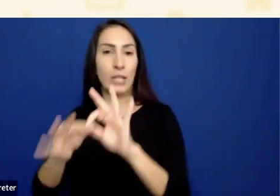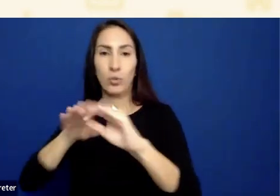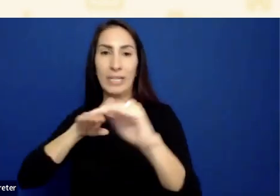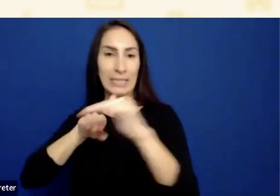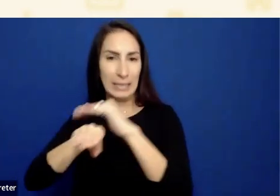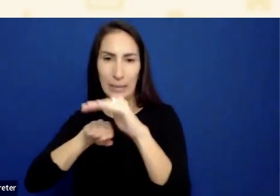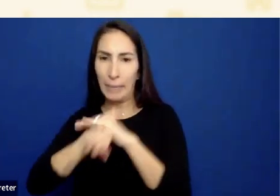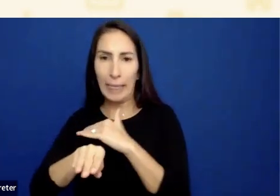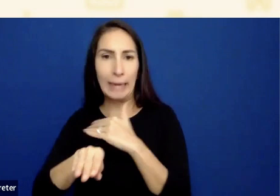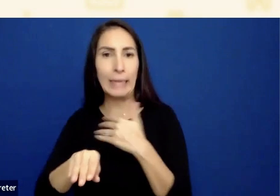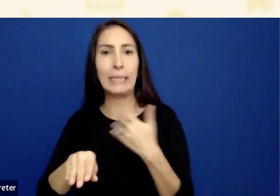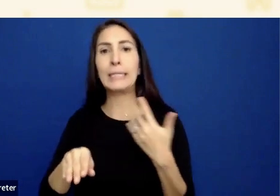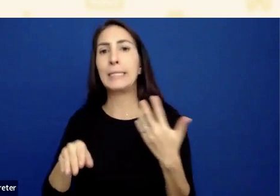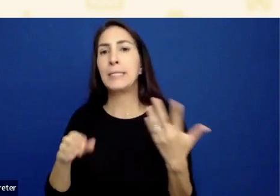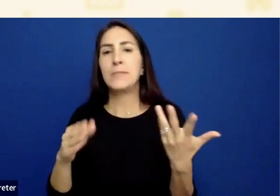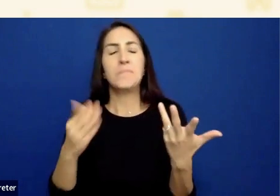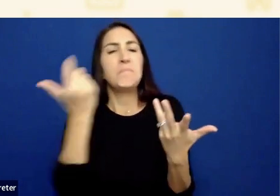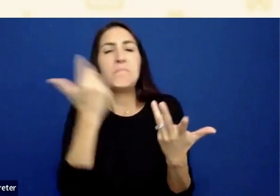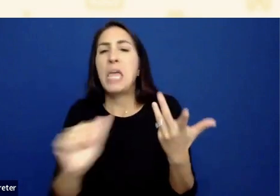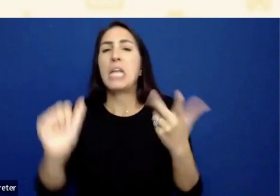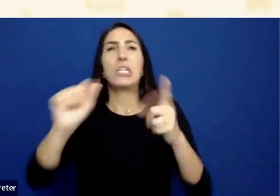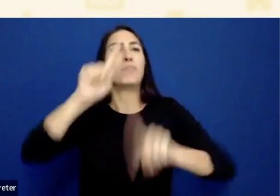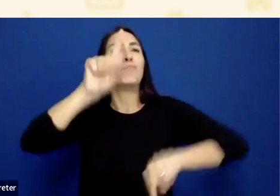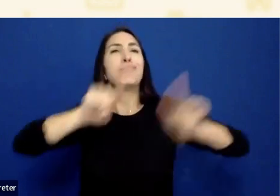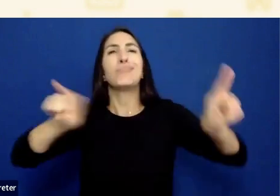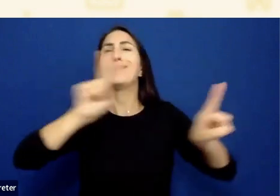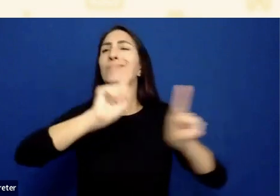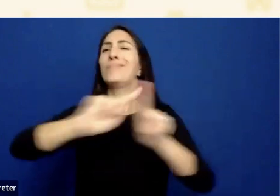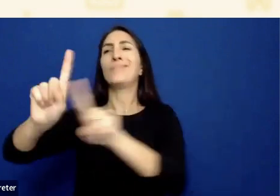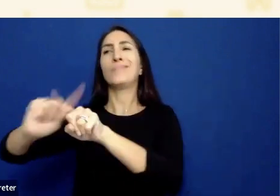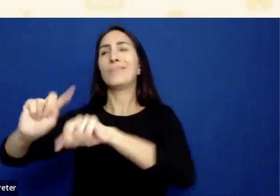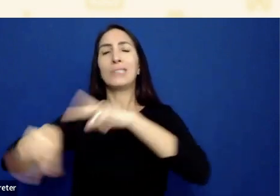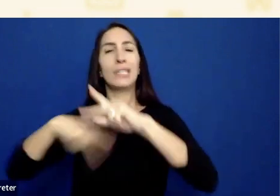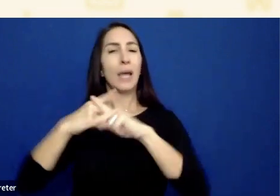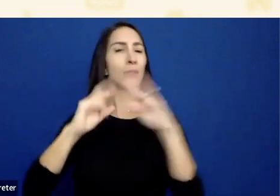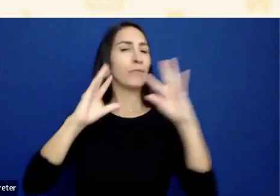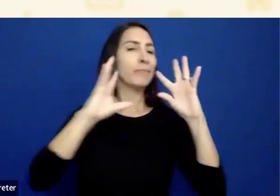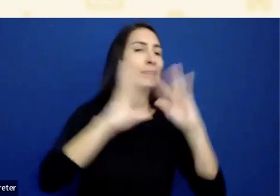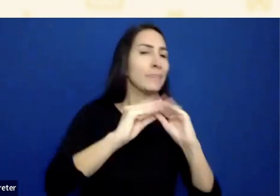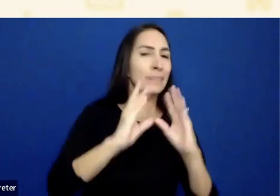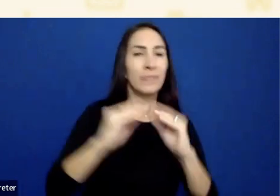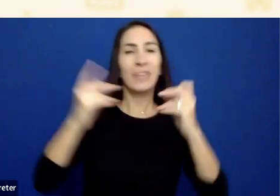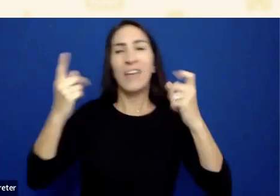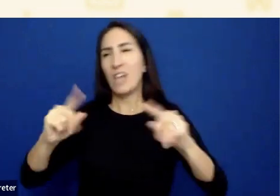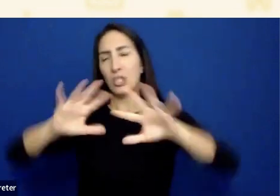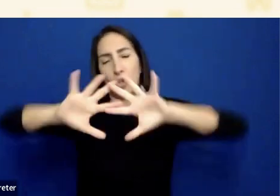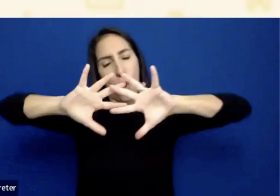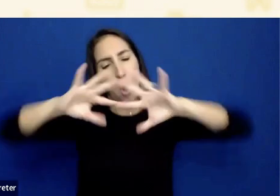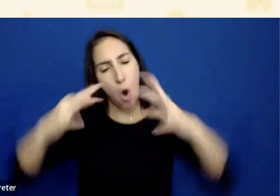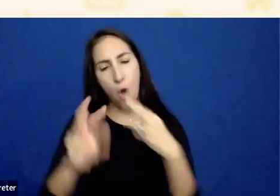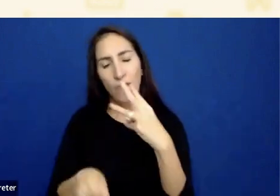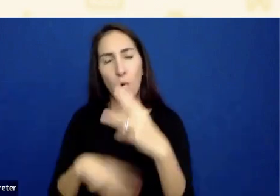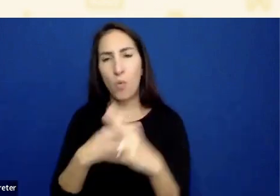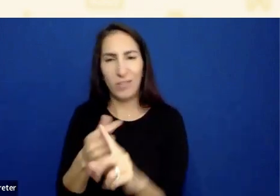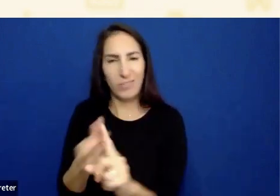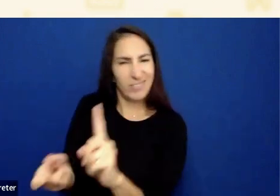or any number of events that are happening all over the world that have nothing to do with accessibility per se,